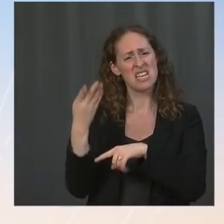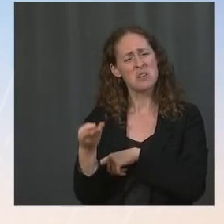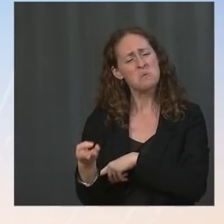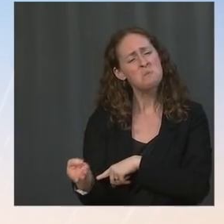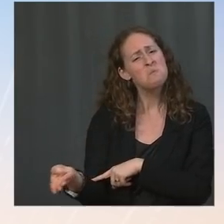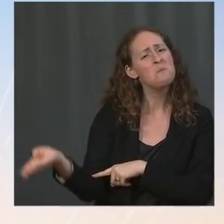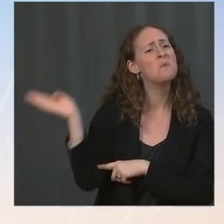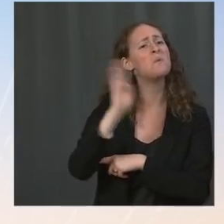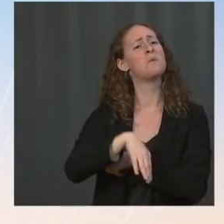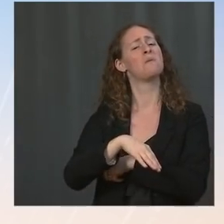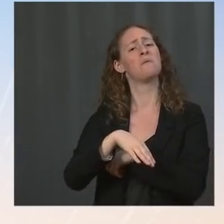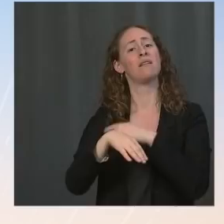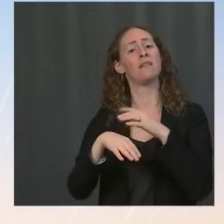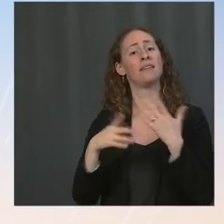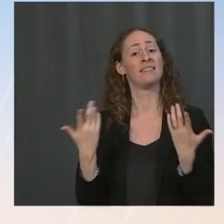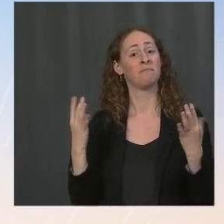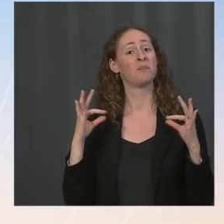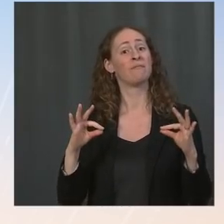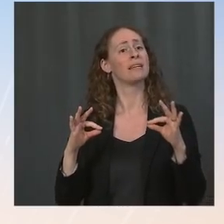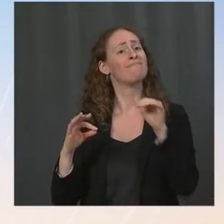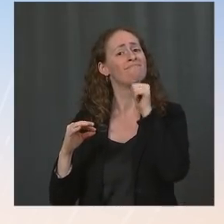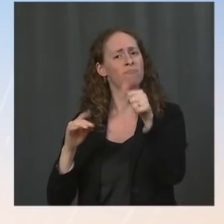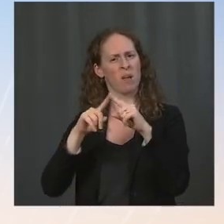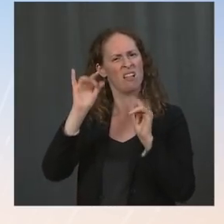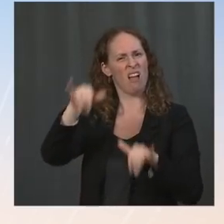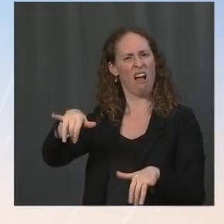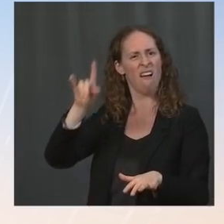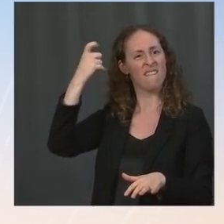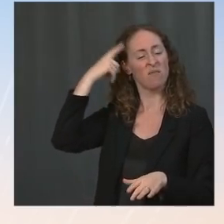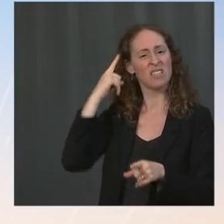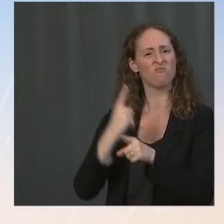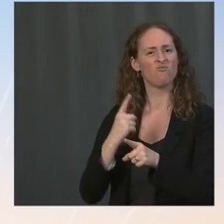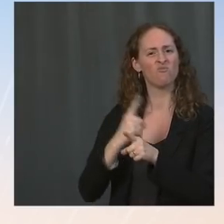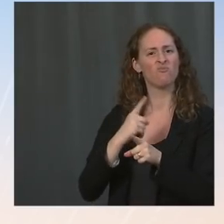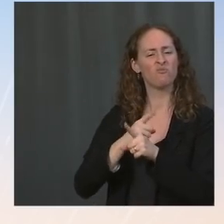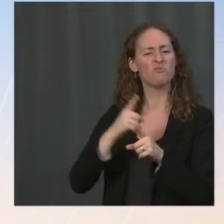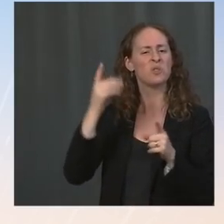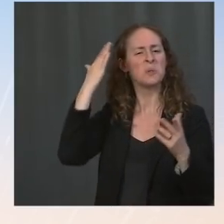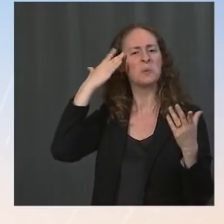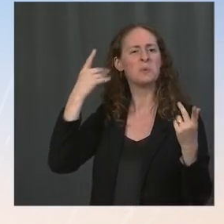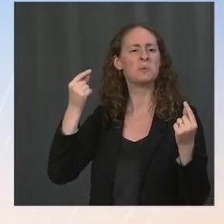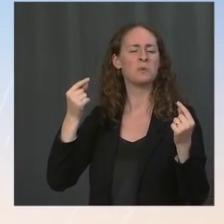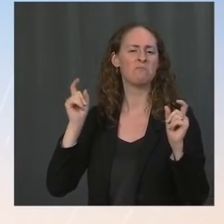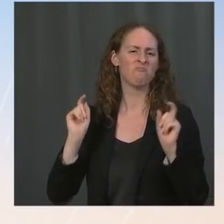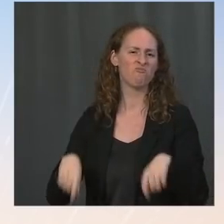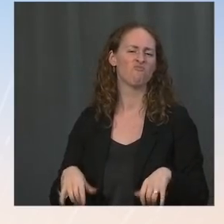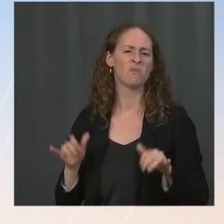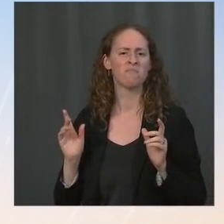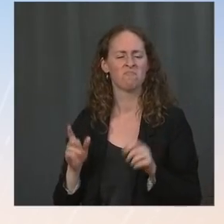what government is supposed to be doing. Go ahead. The Press: Jen, back on the hurricane. Is the White House seeing reports